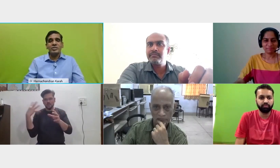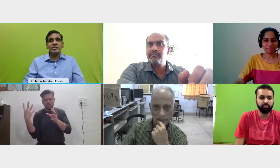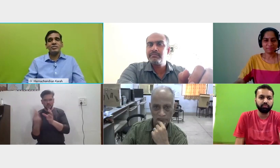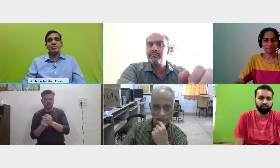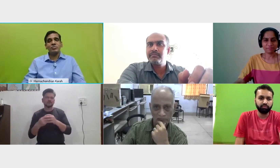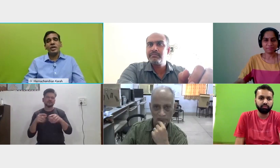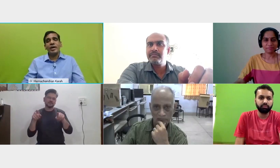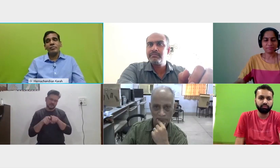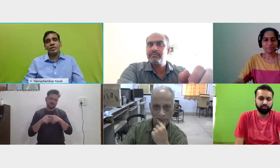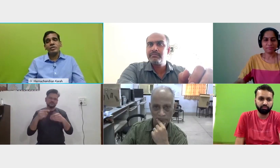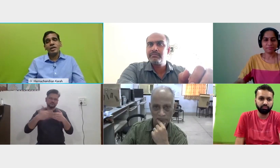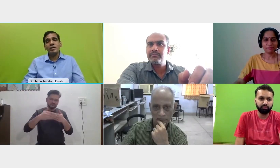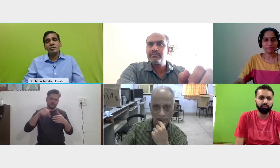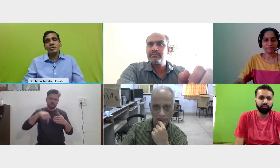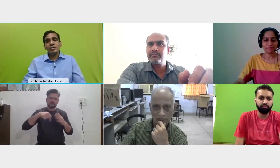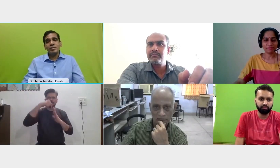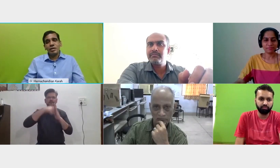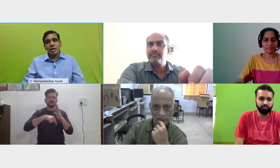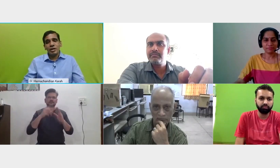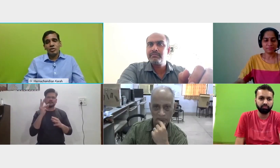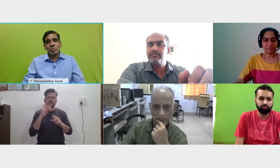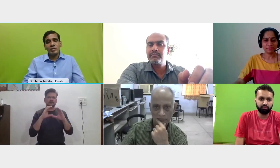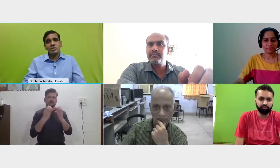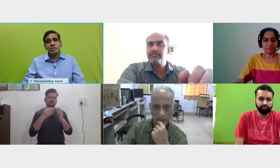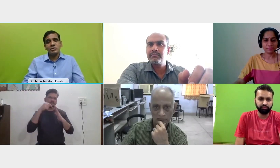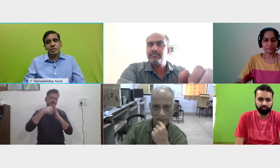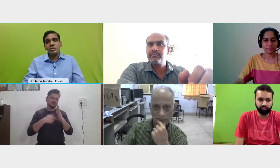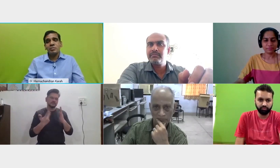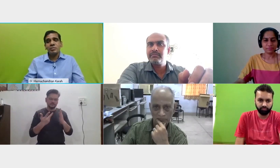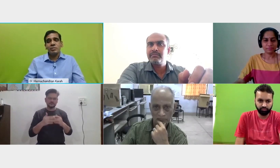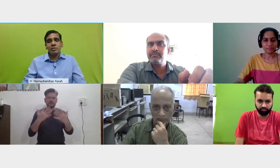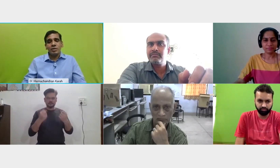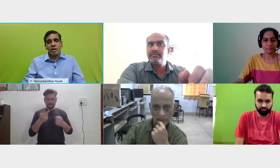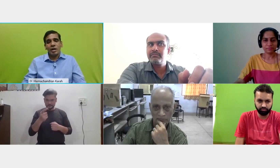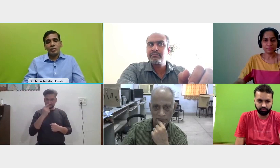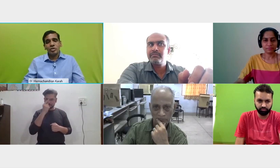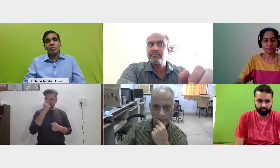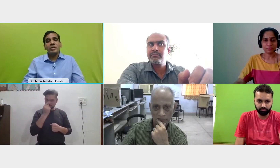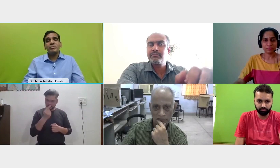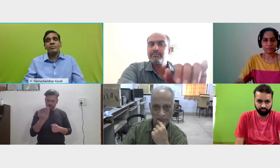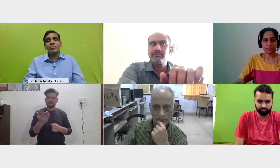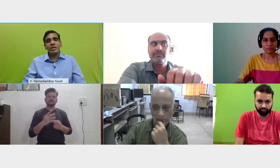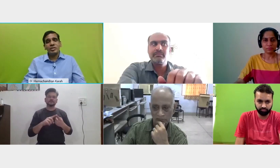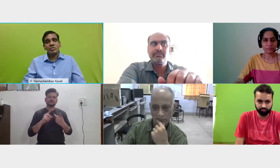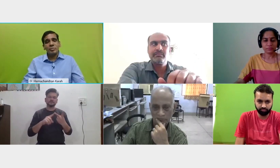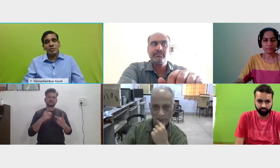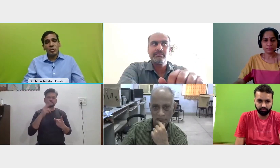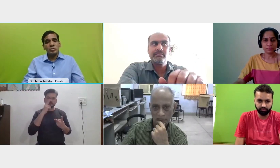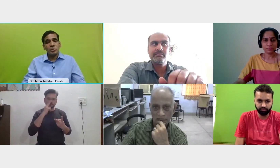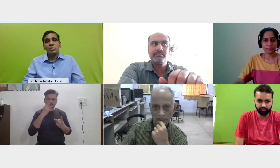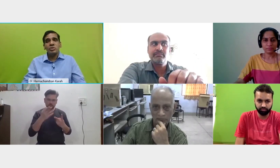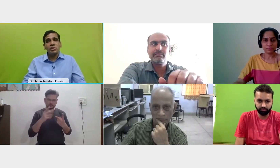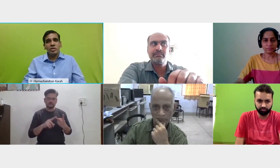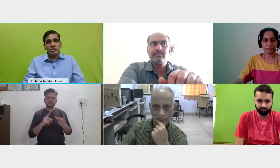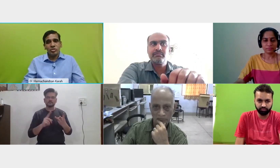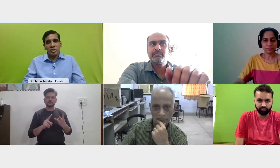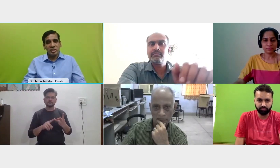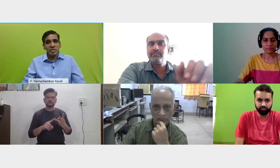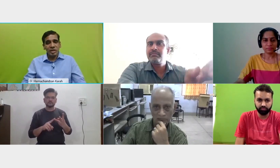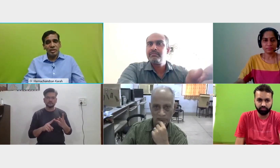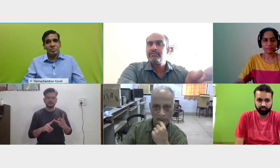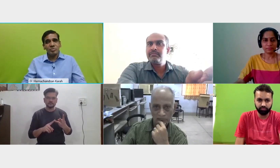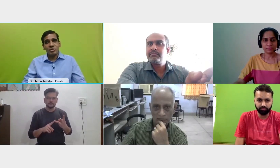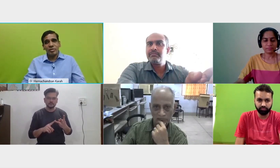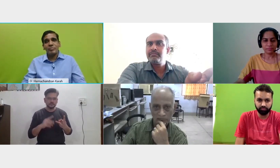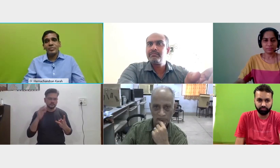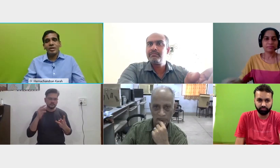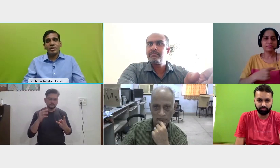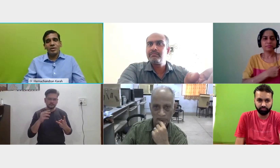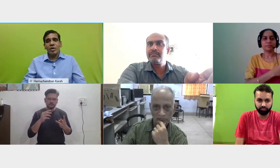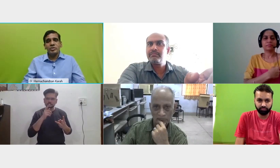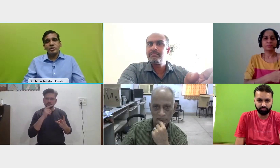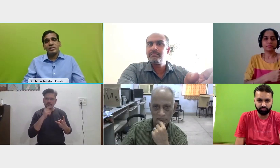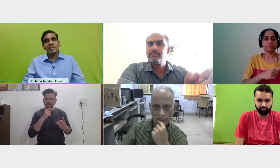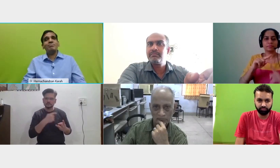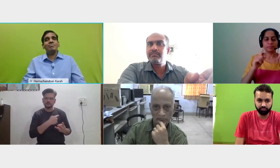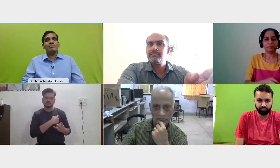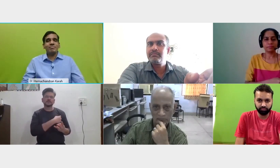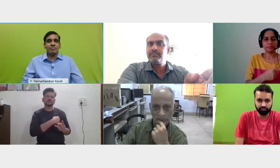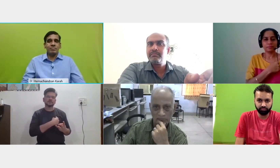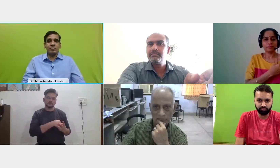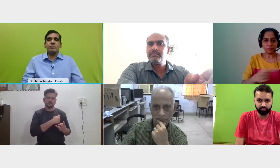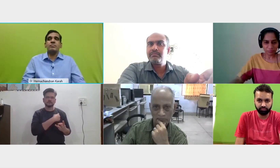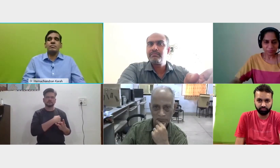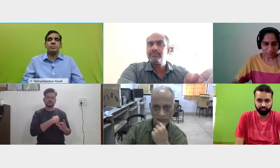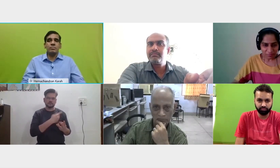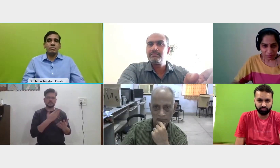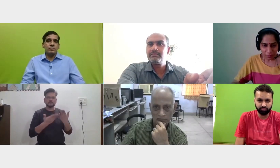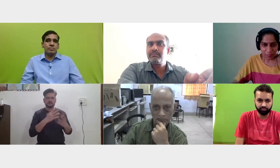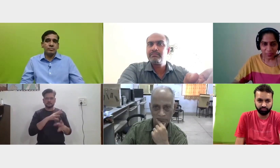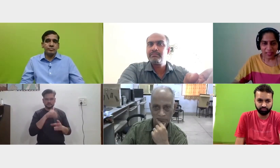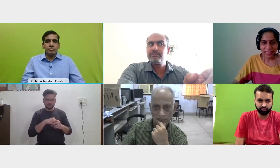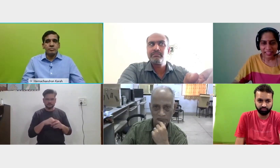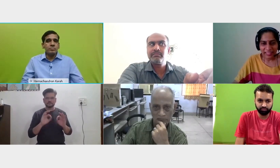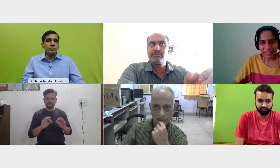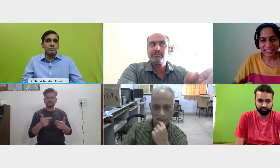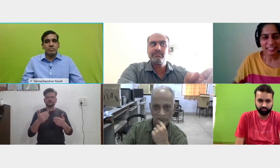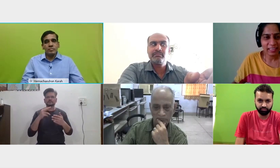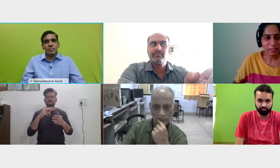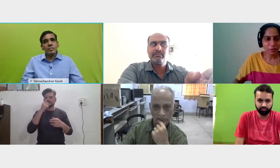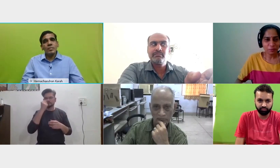us we have Nita, Gopalakrishnan sir, Shoumik, I think Samir also is joining us at the end